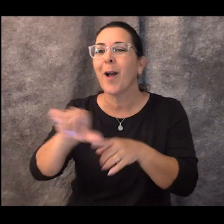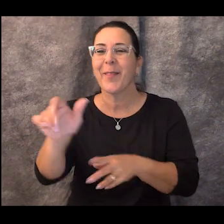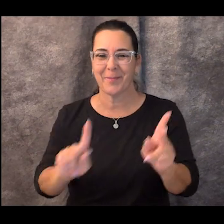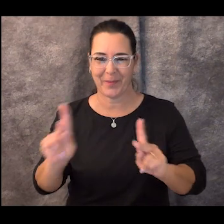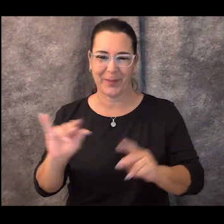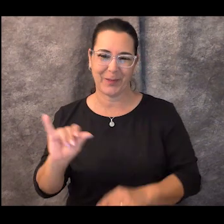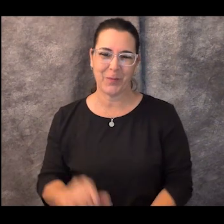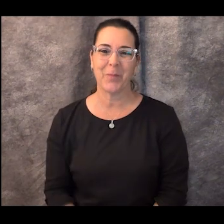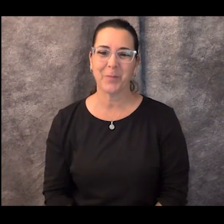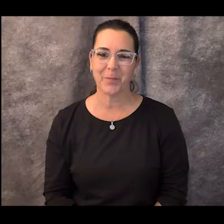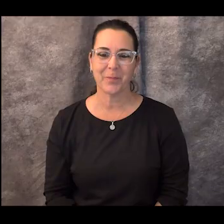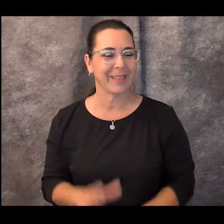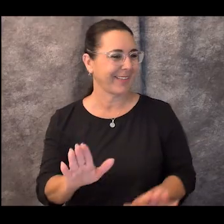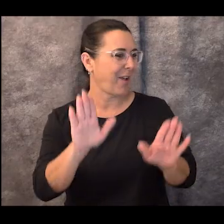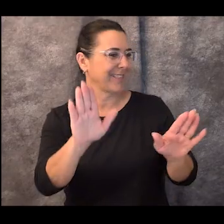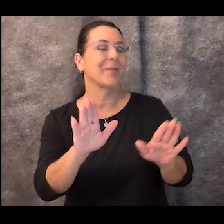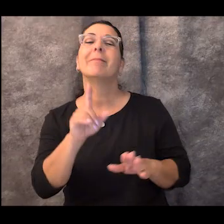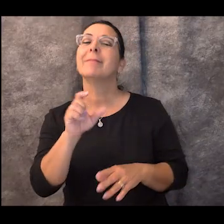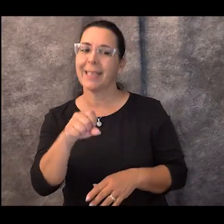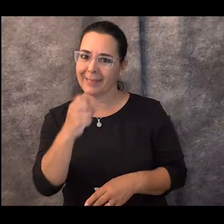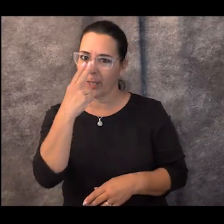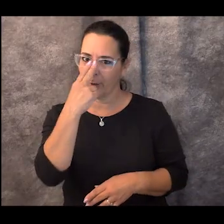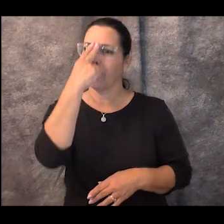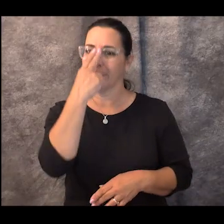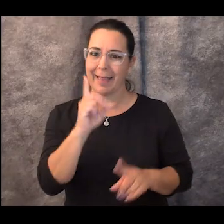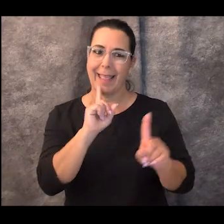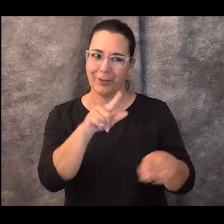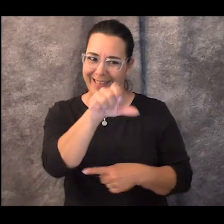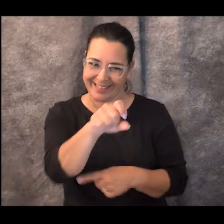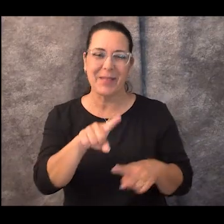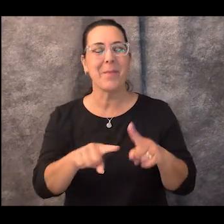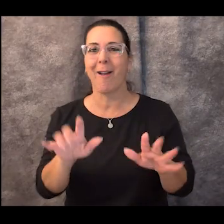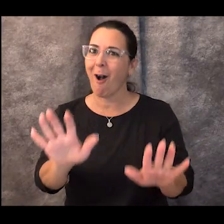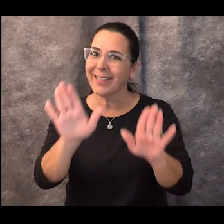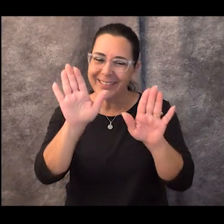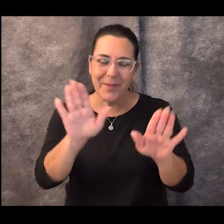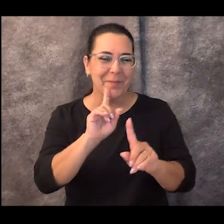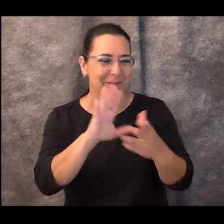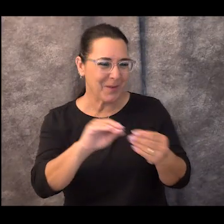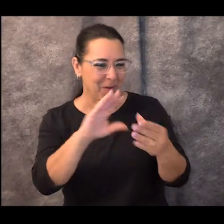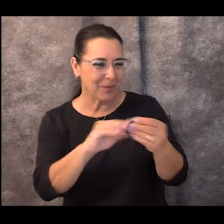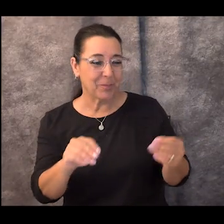That is an awesome, very nerdy, but but definitely an awesome story. That's how a lot of us end up in this business.